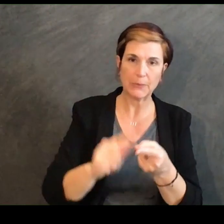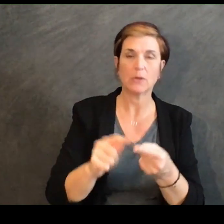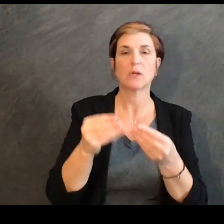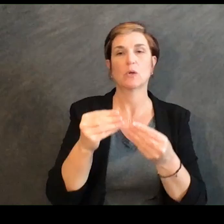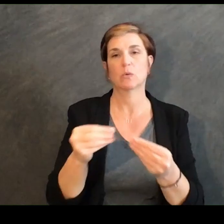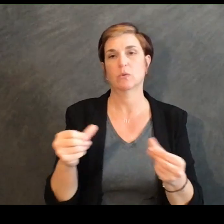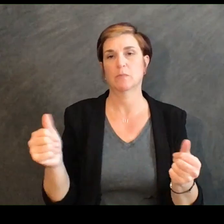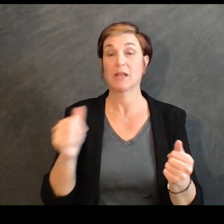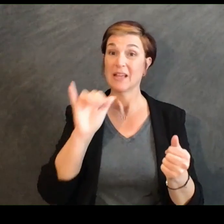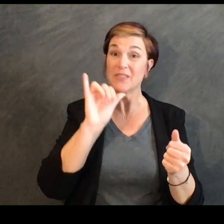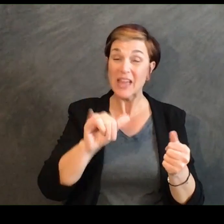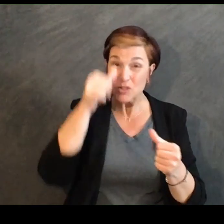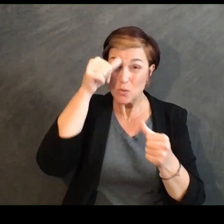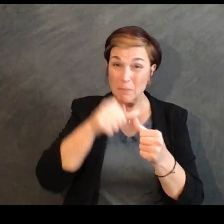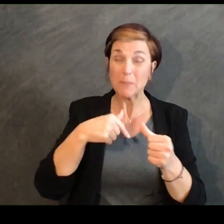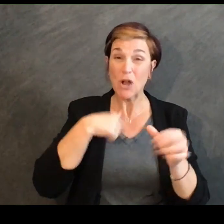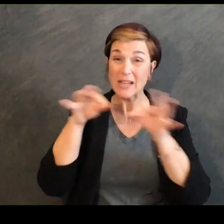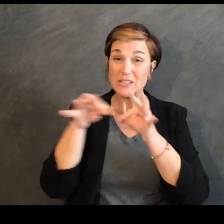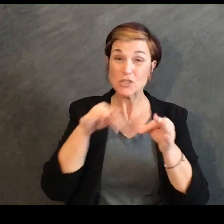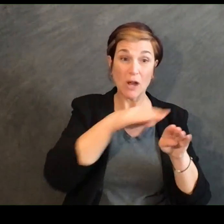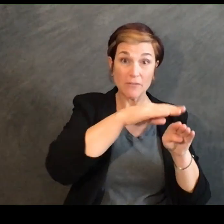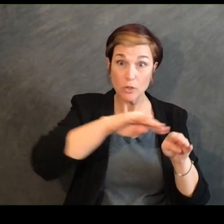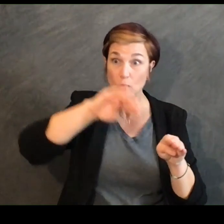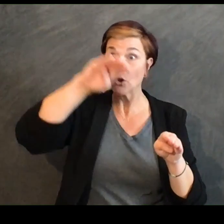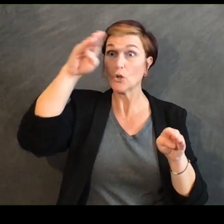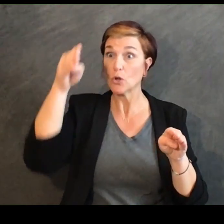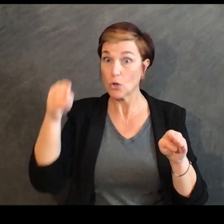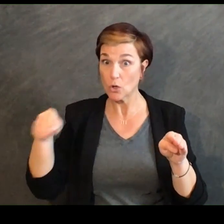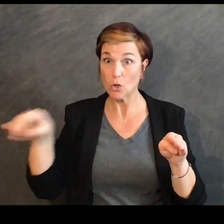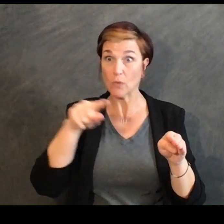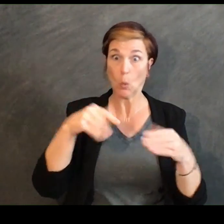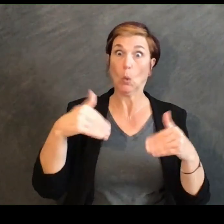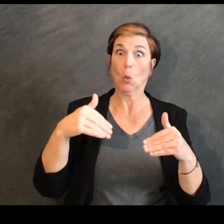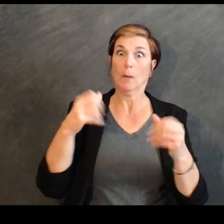goes up we don't want to have that curve we want to suppress it down to that